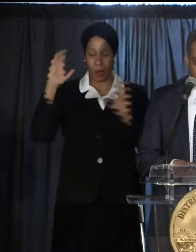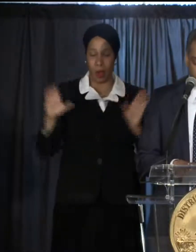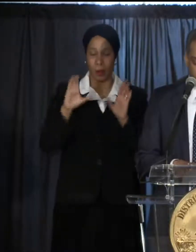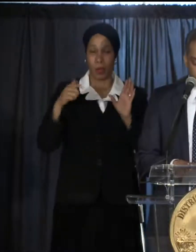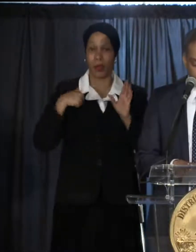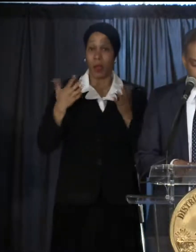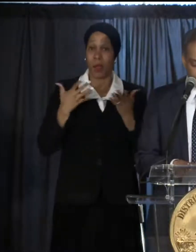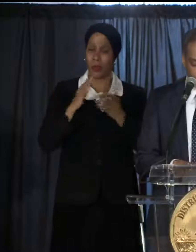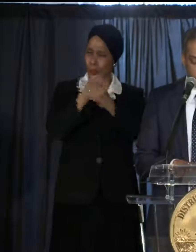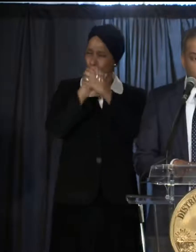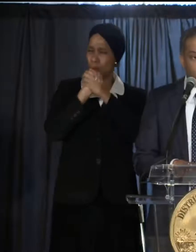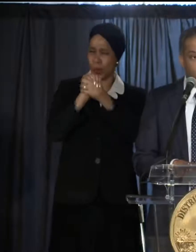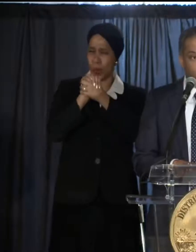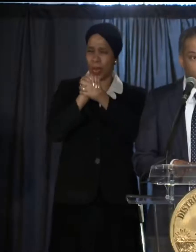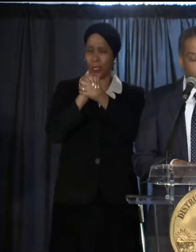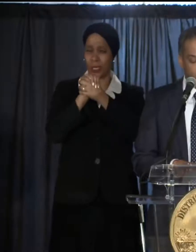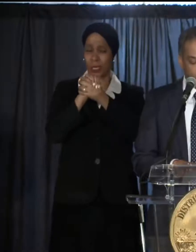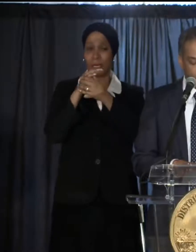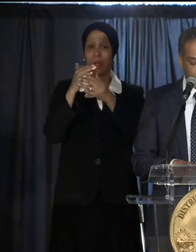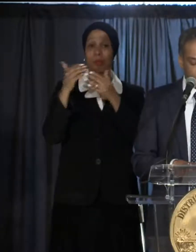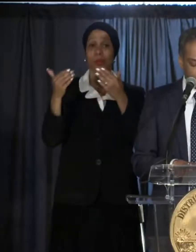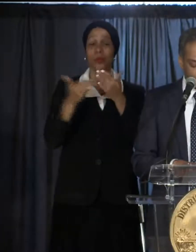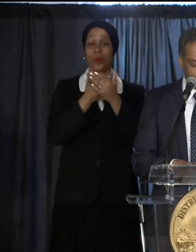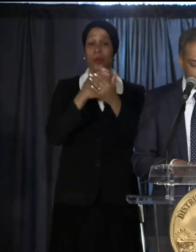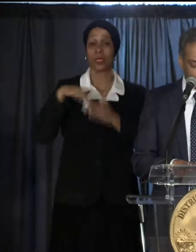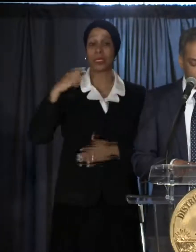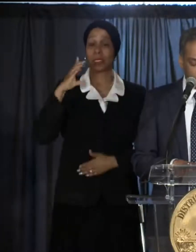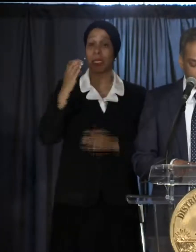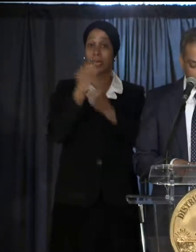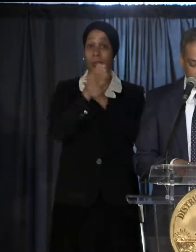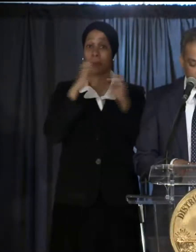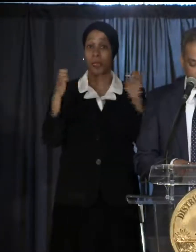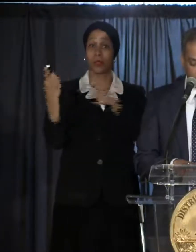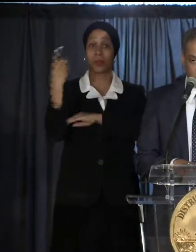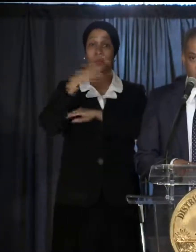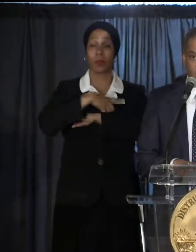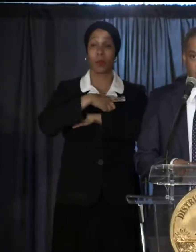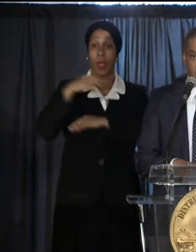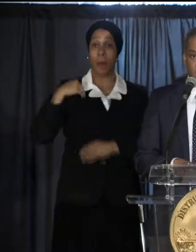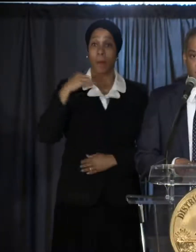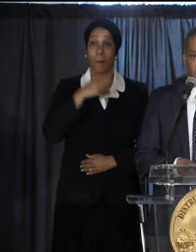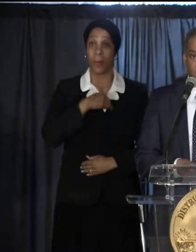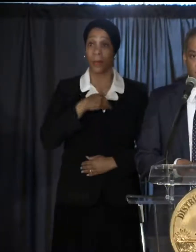LIKE TO CONGRATULATE THE NEW D.C. EMANCIPATION COMMISSION MEMBERS LET'S GIVE THEM A ROUND OF APPLAUSE.